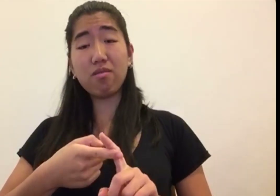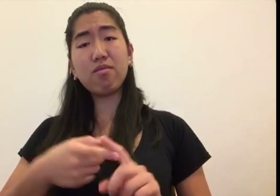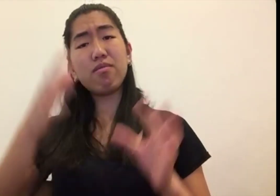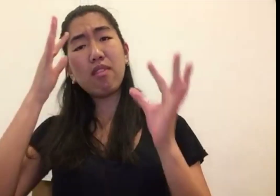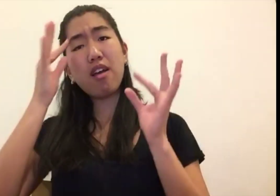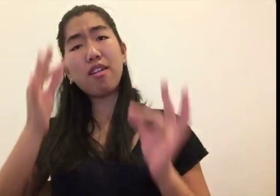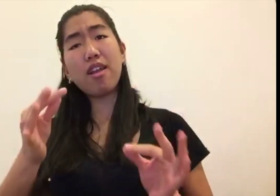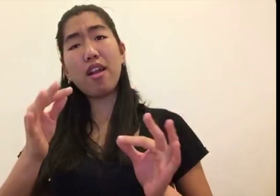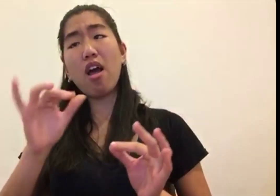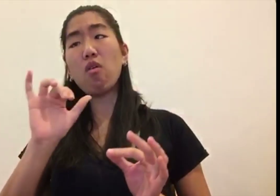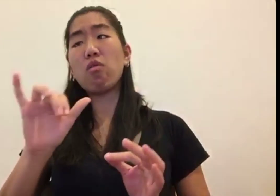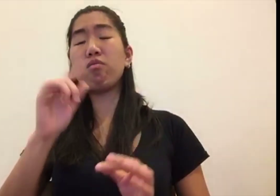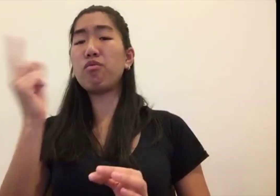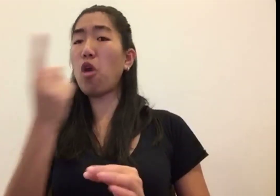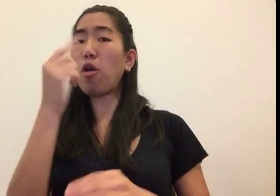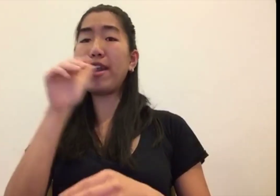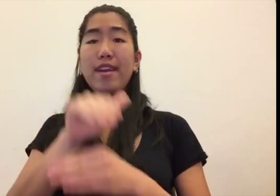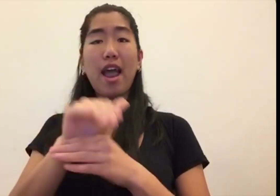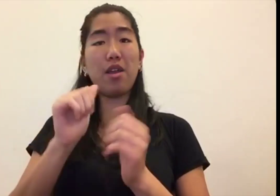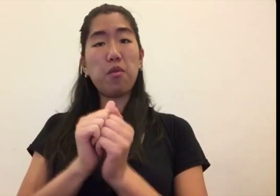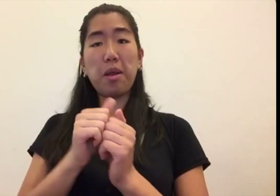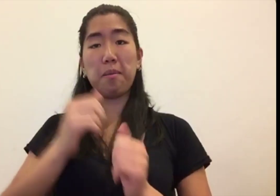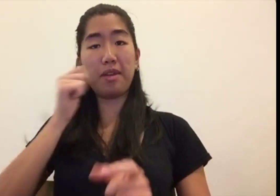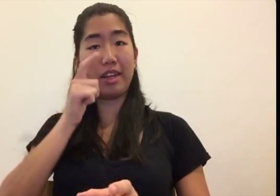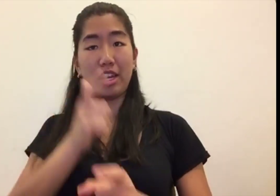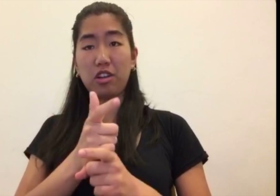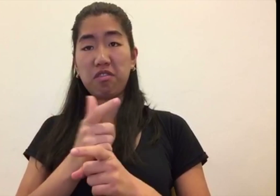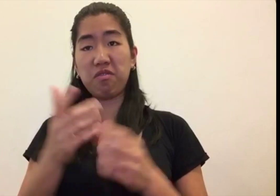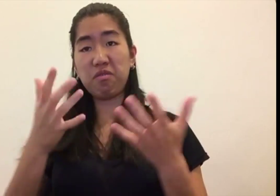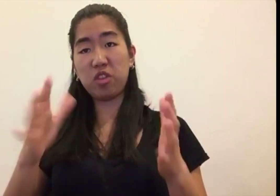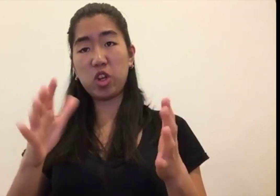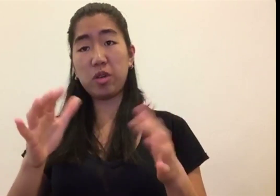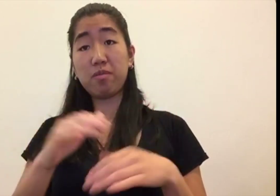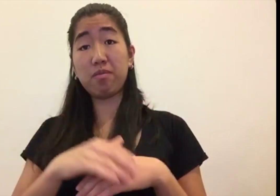Then, I decided it was my only night with her